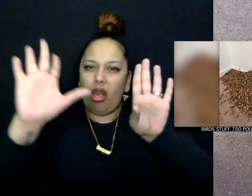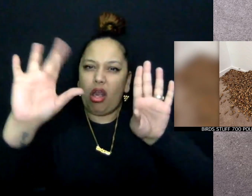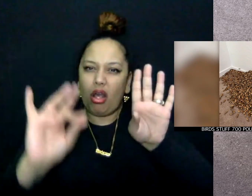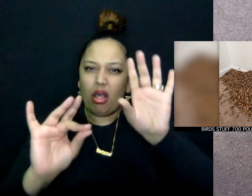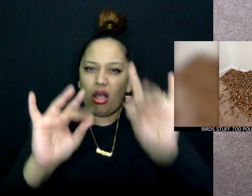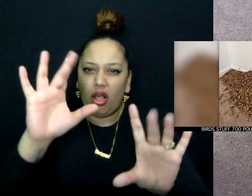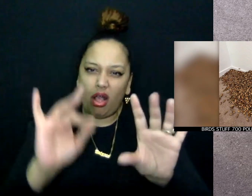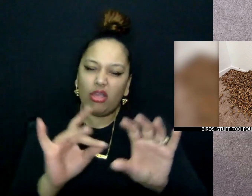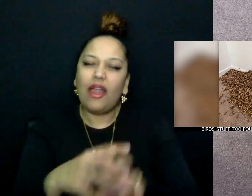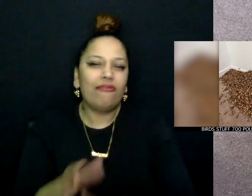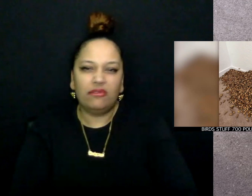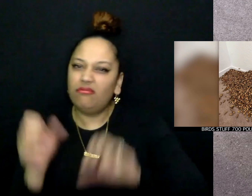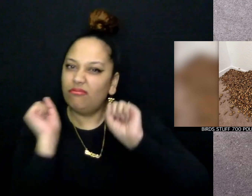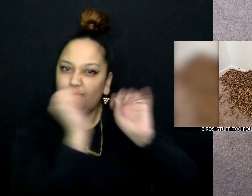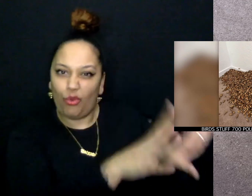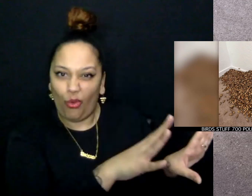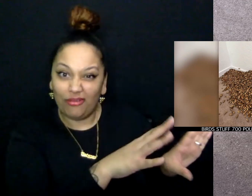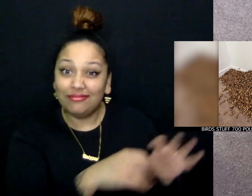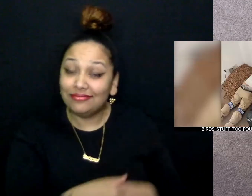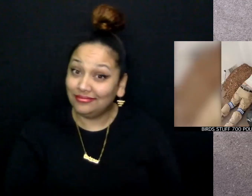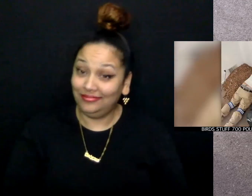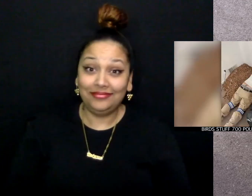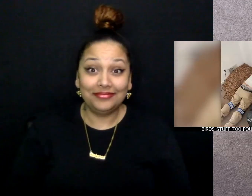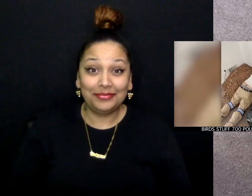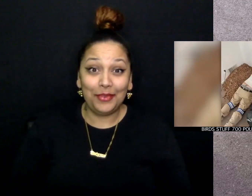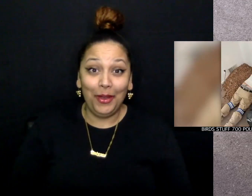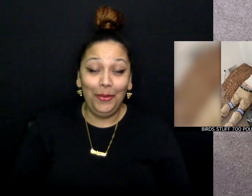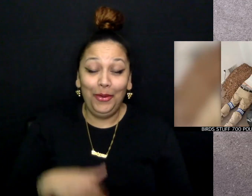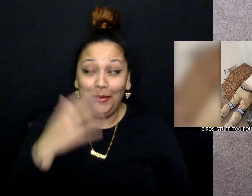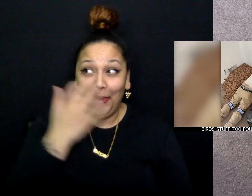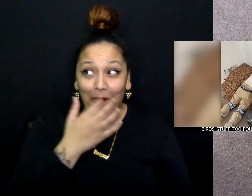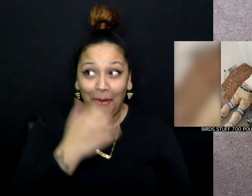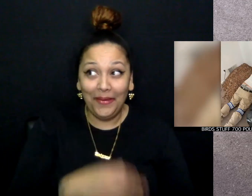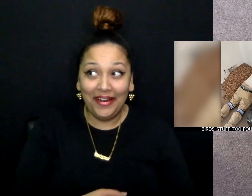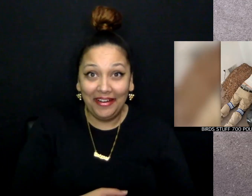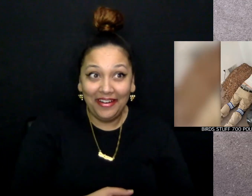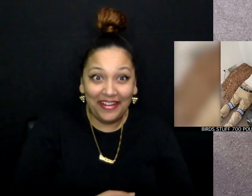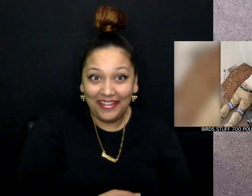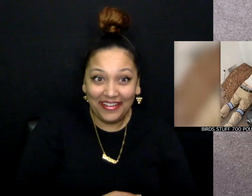if an adopter steps up to take home Delta. or spirit